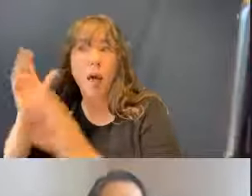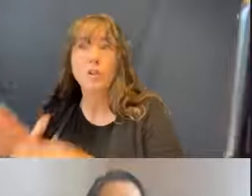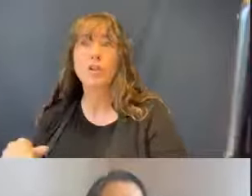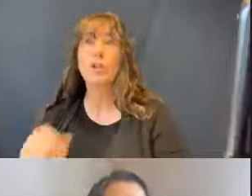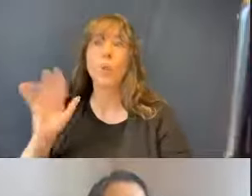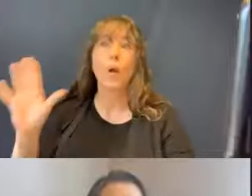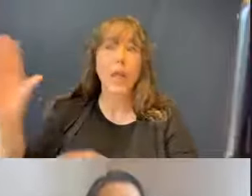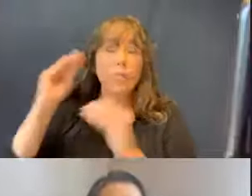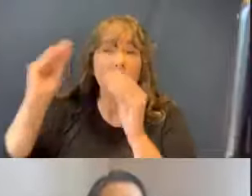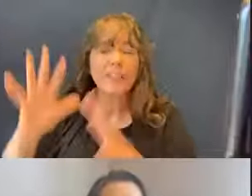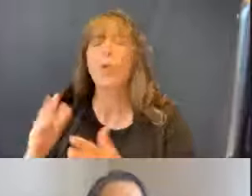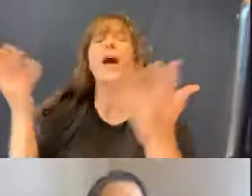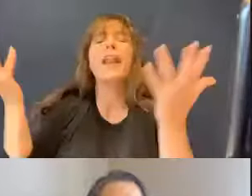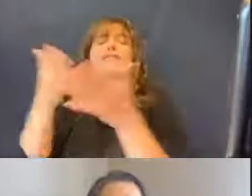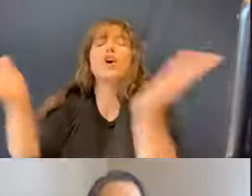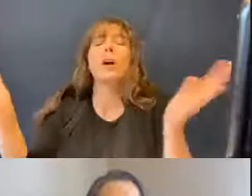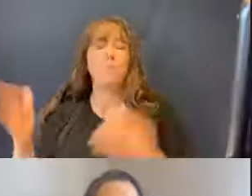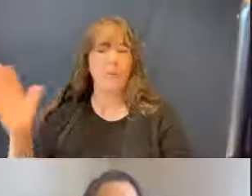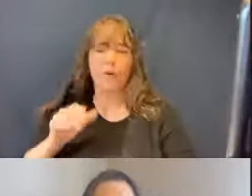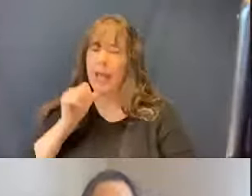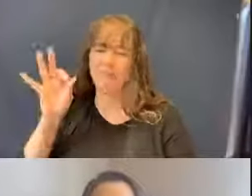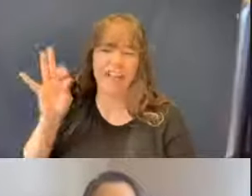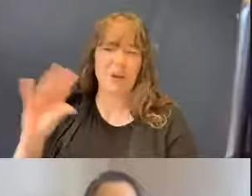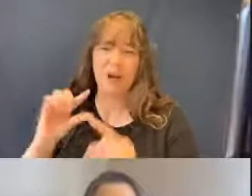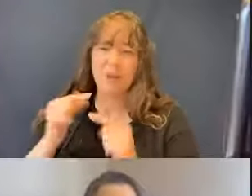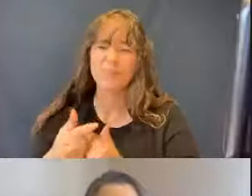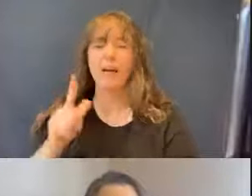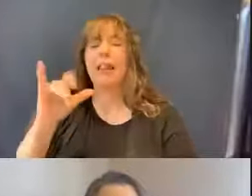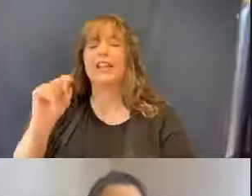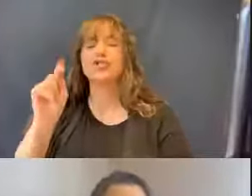We just had listservs. So I started getting tired of answering the same question over